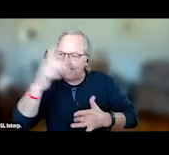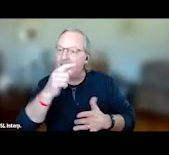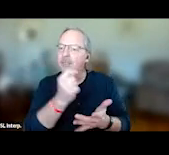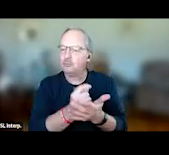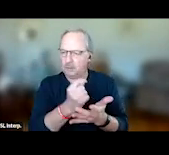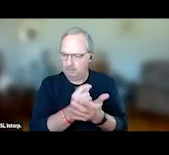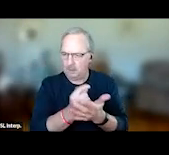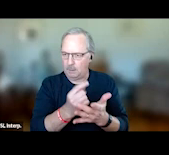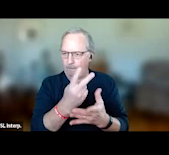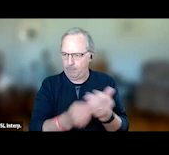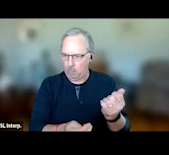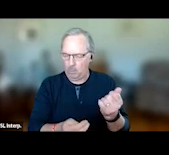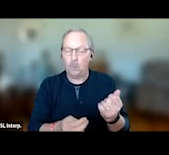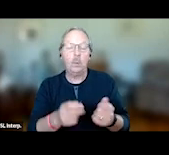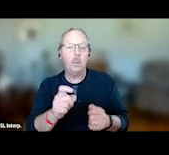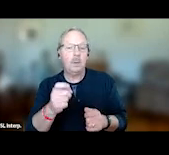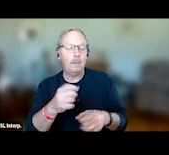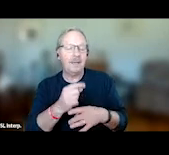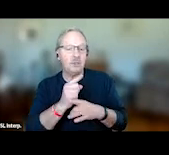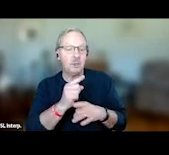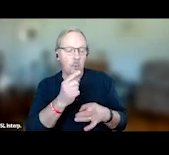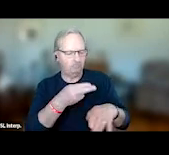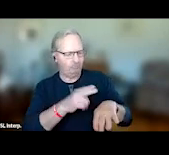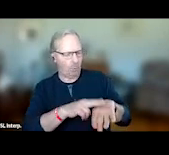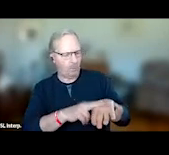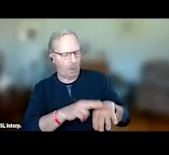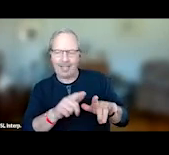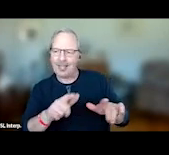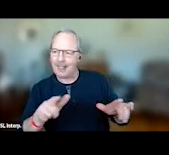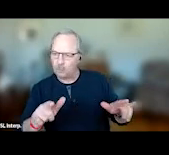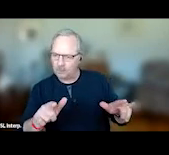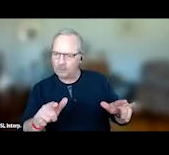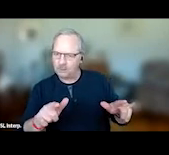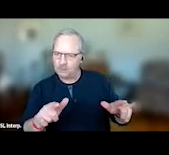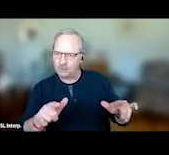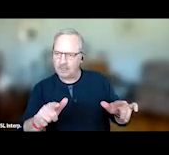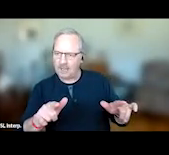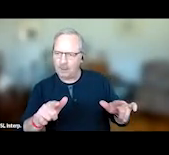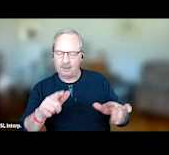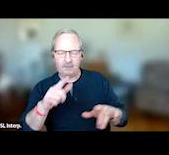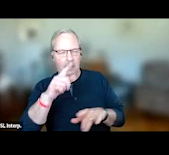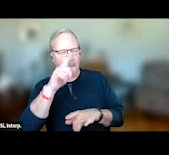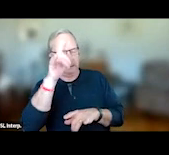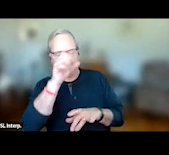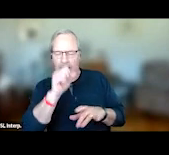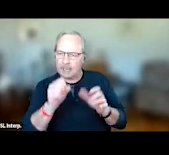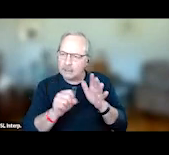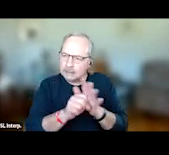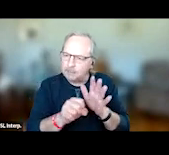We do need to make sure that we're using normalizing language though, and frame psychotic symptoms using more non-pathological language.